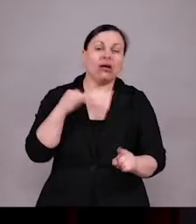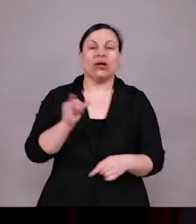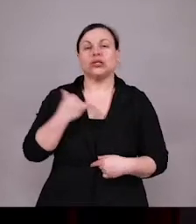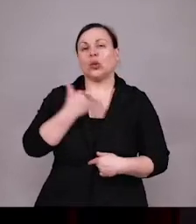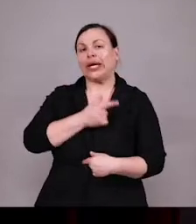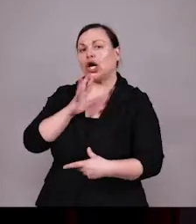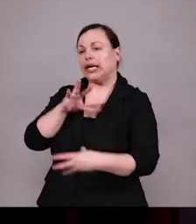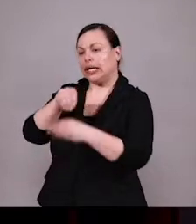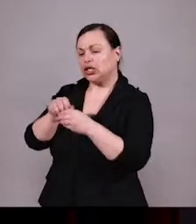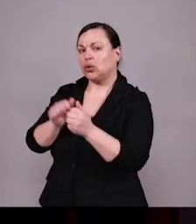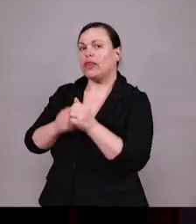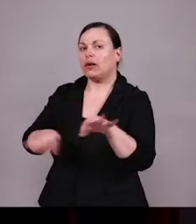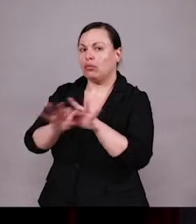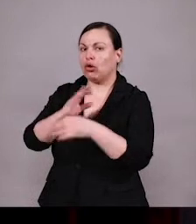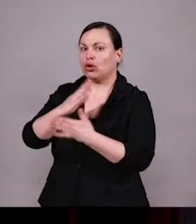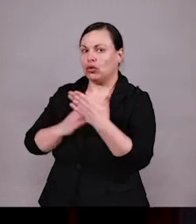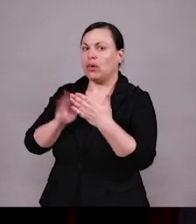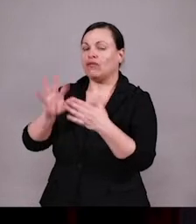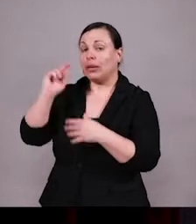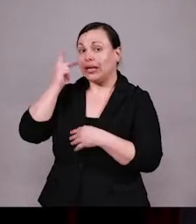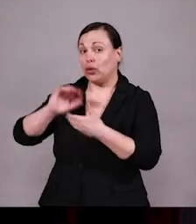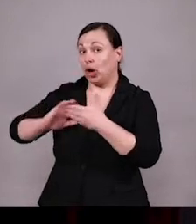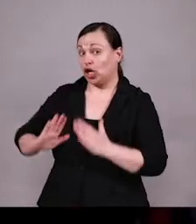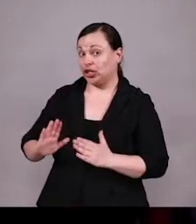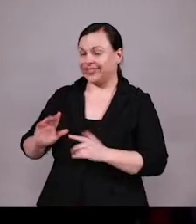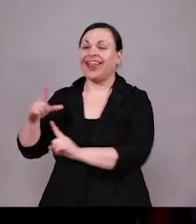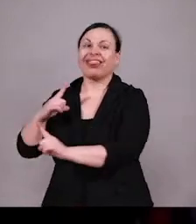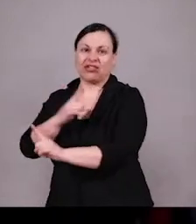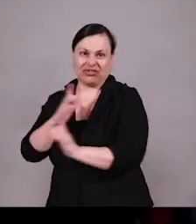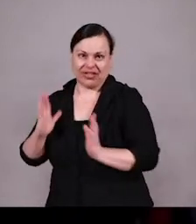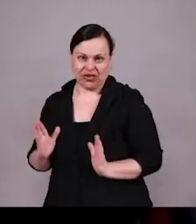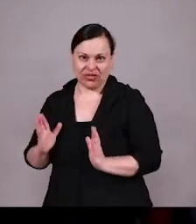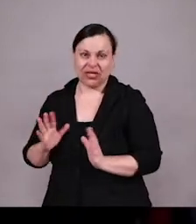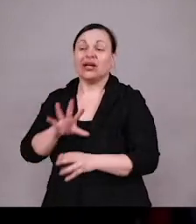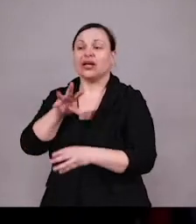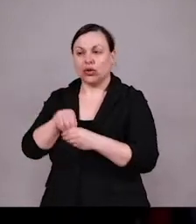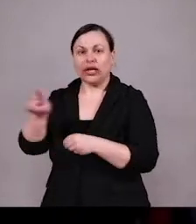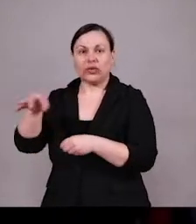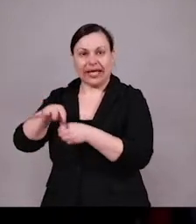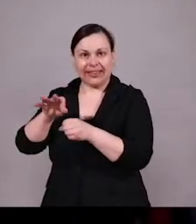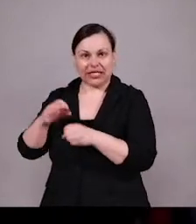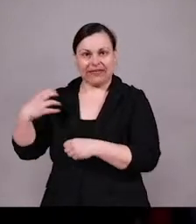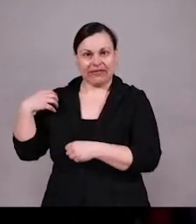important group of critical partners: our legislators, including elected officials at the local, state,